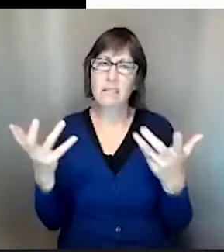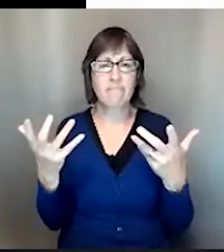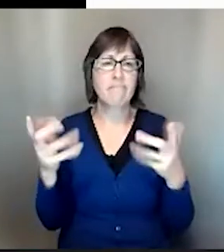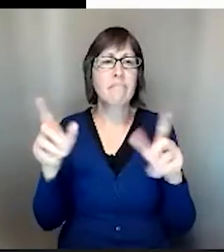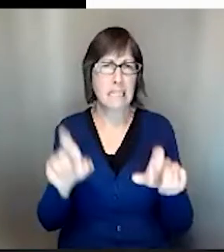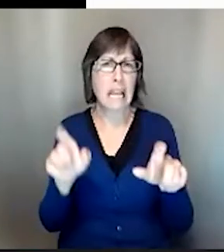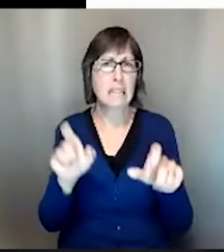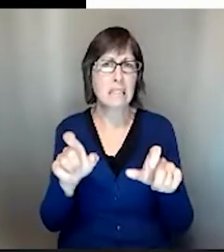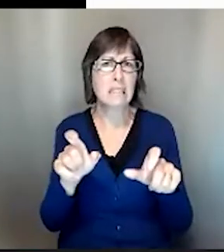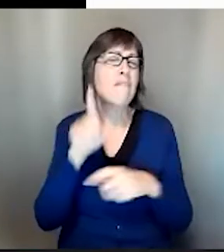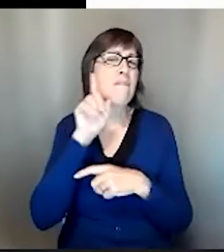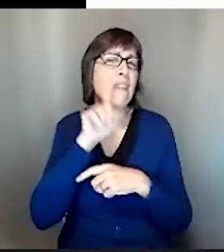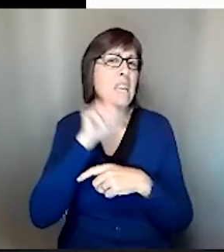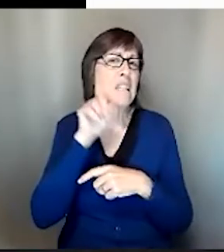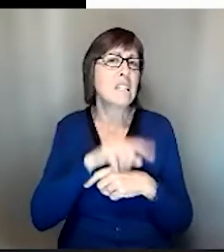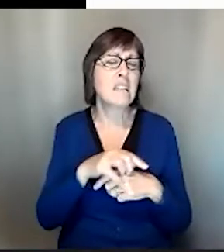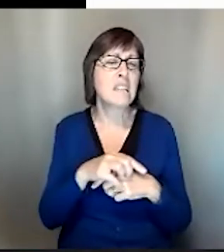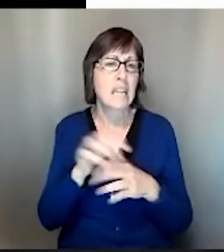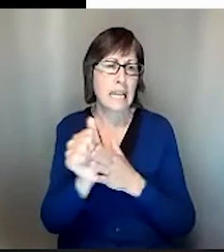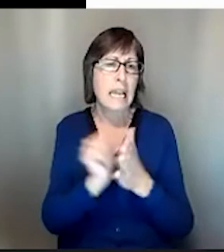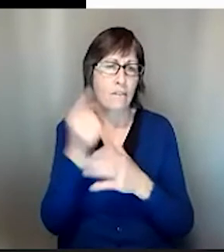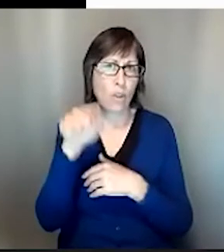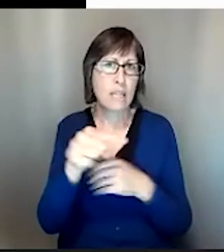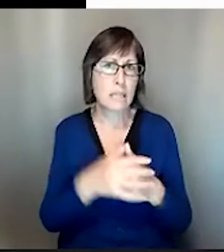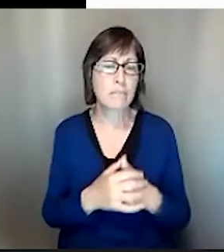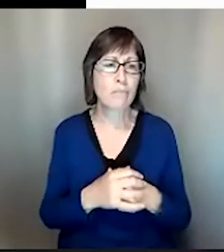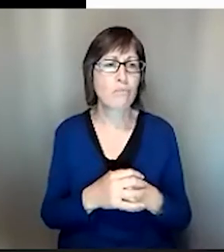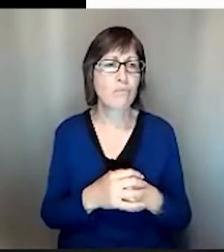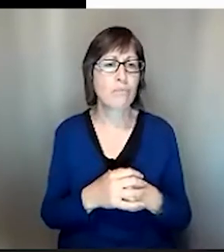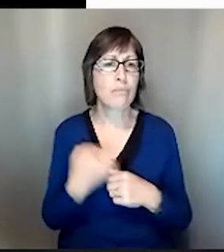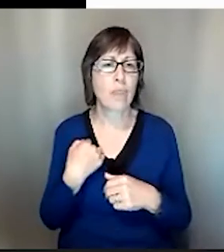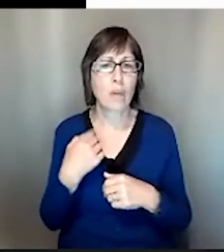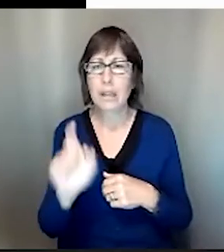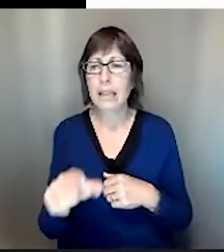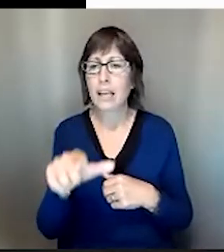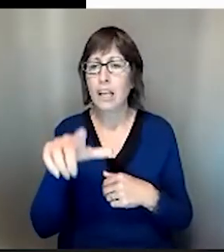the application. (goes to link)